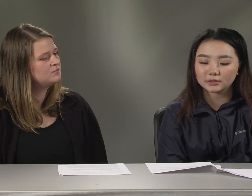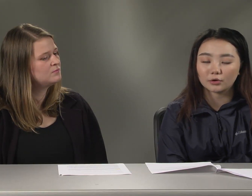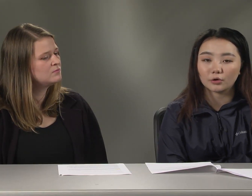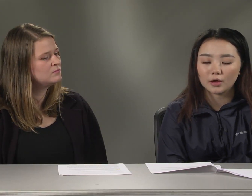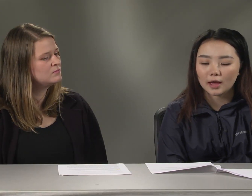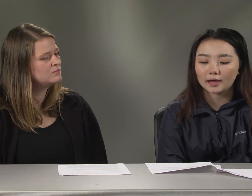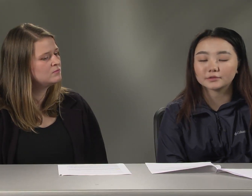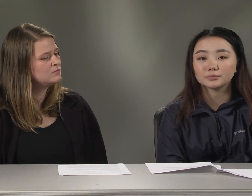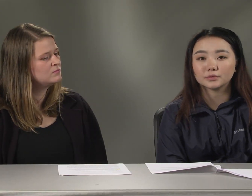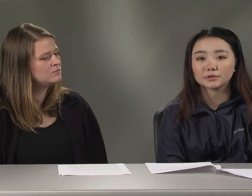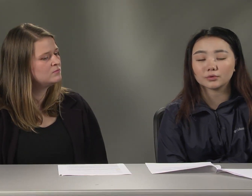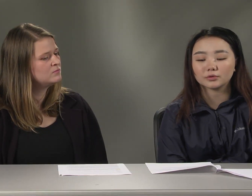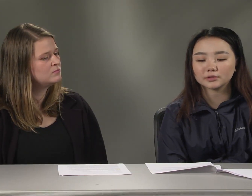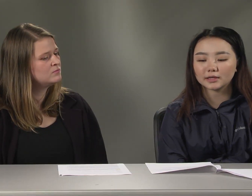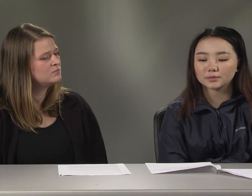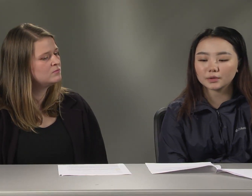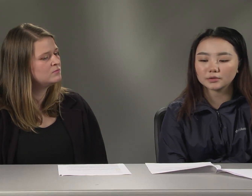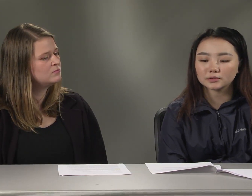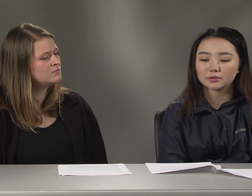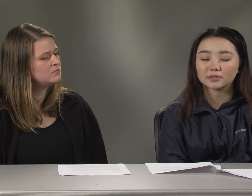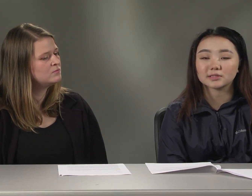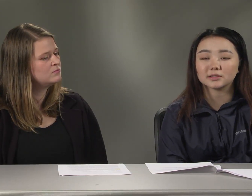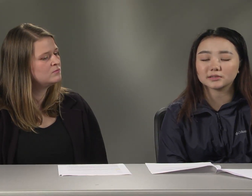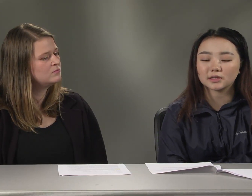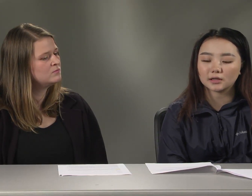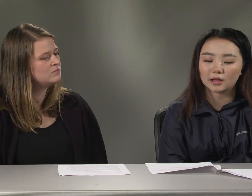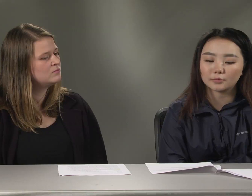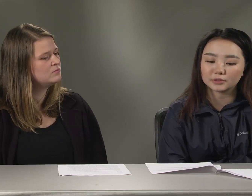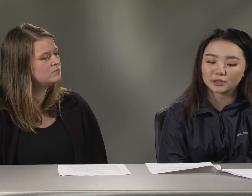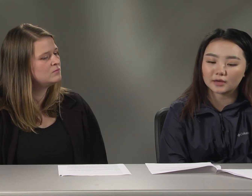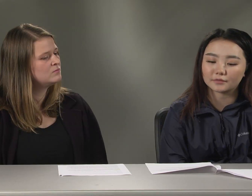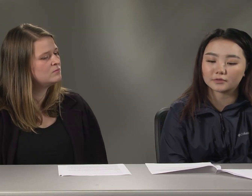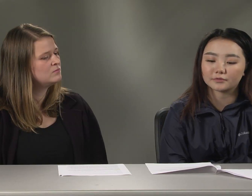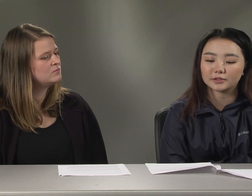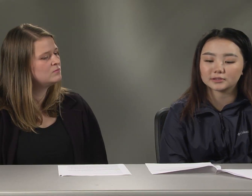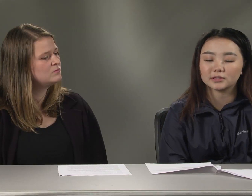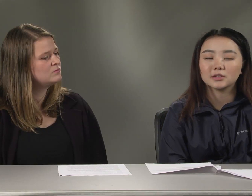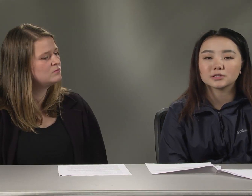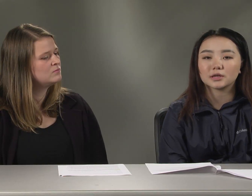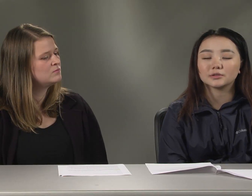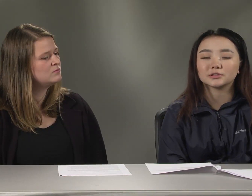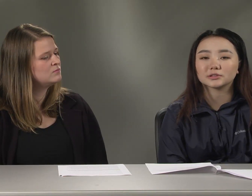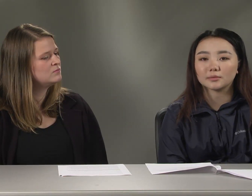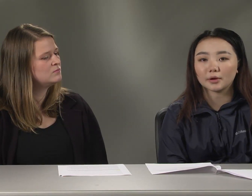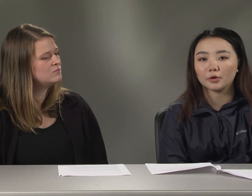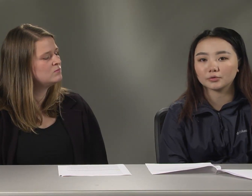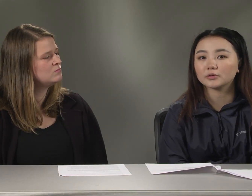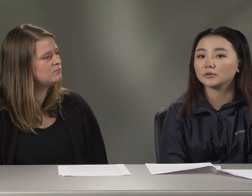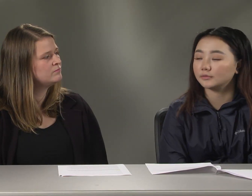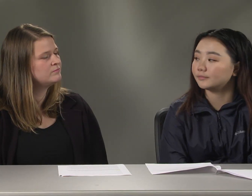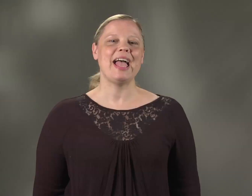so I have to move schools as well so this doesn't allow me to have good friends. So I was just on my own.